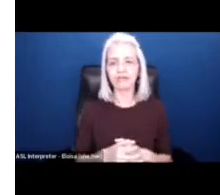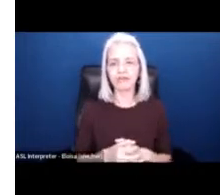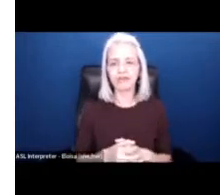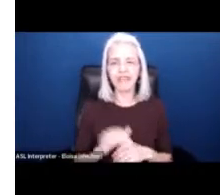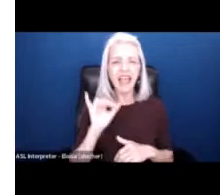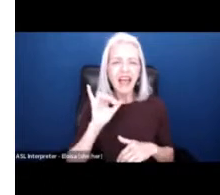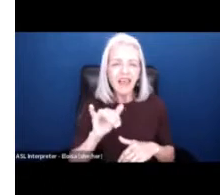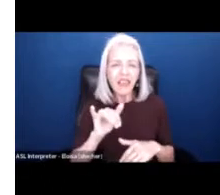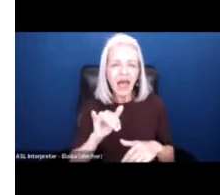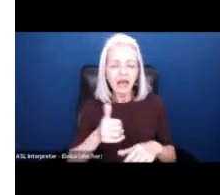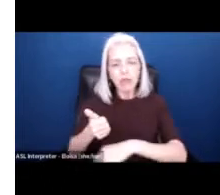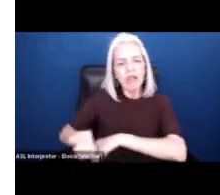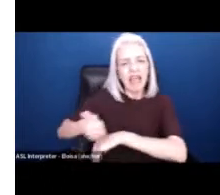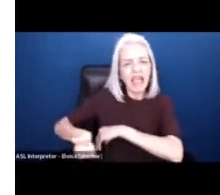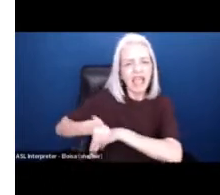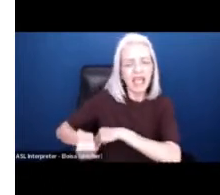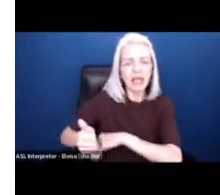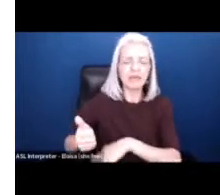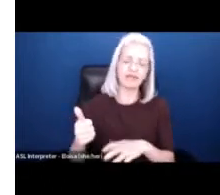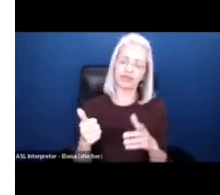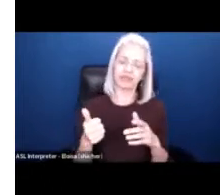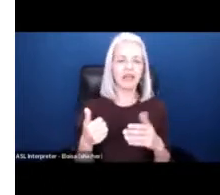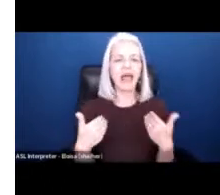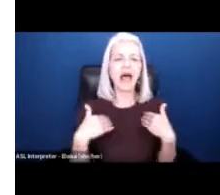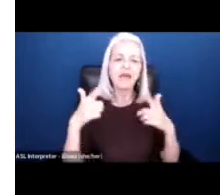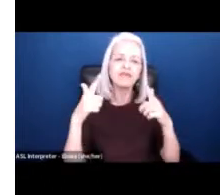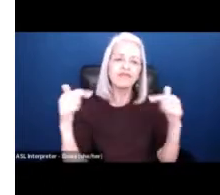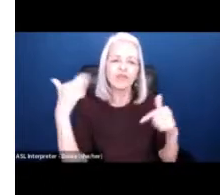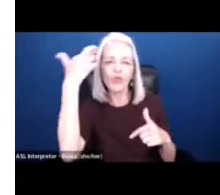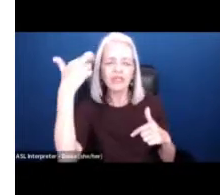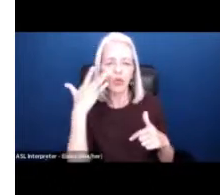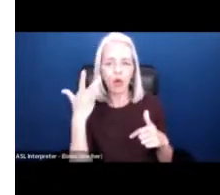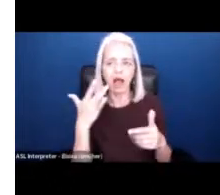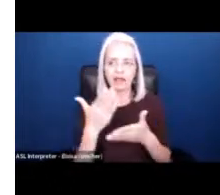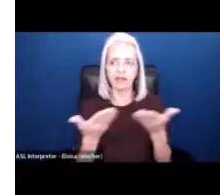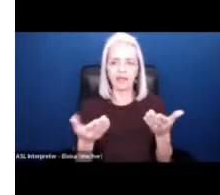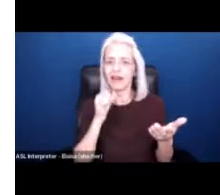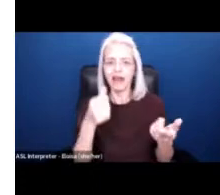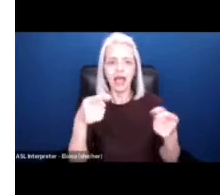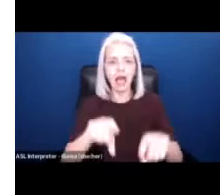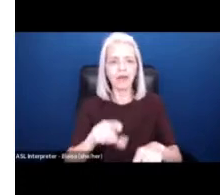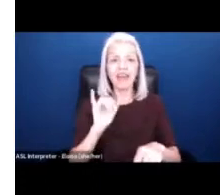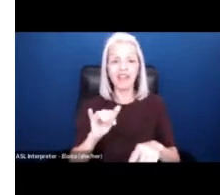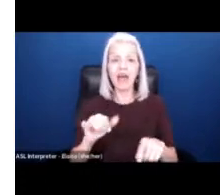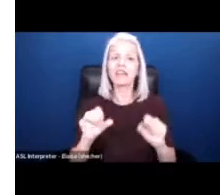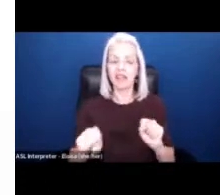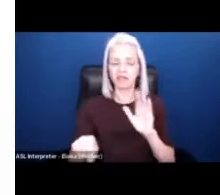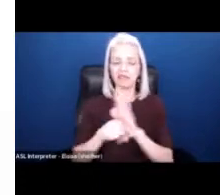of, there's all kinds of reasons why things don't occur. That hurts partnerships, if you're not being honest about that.